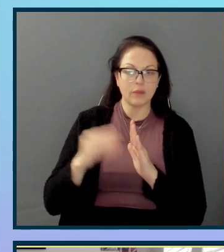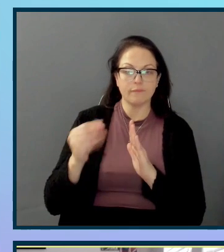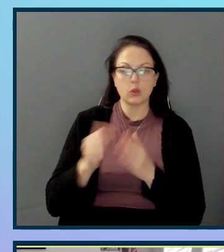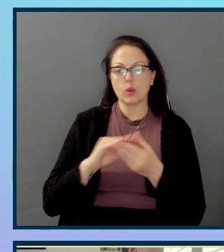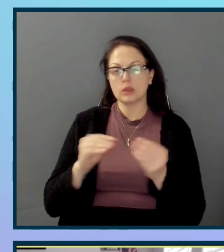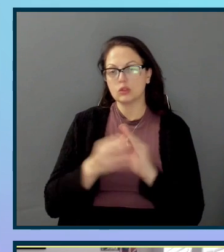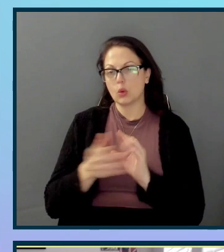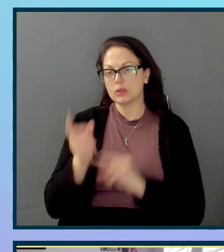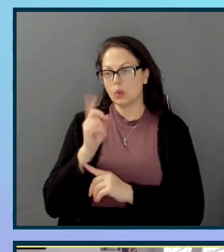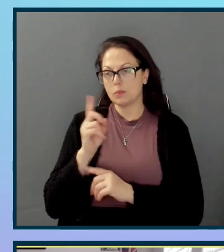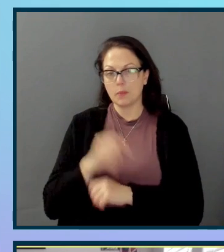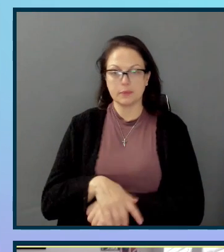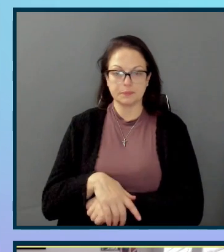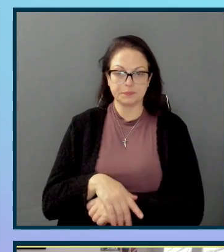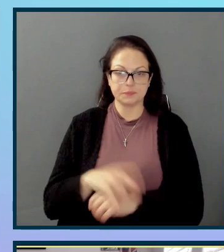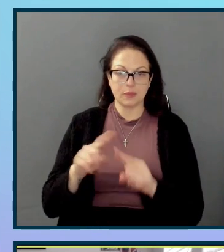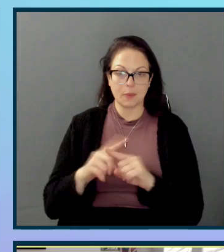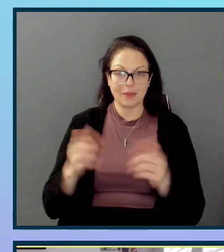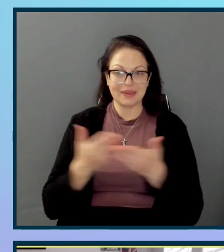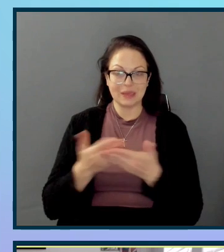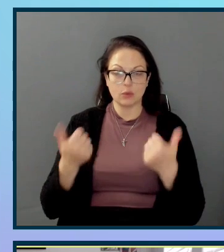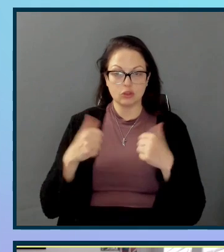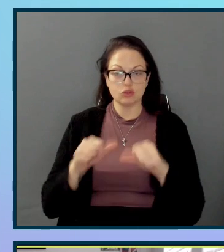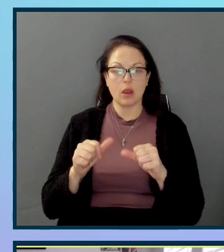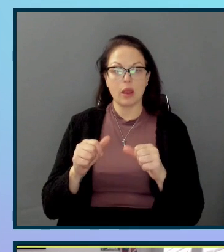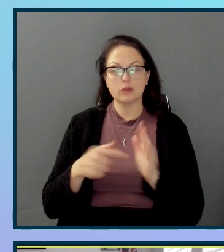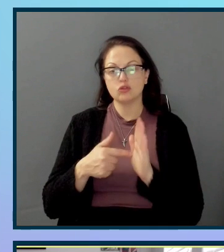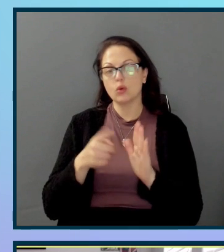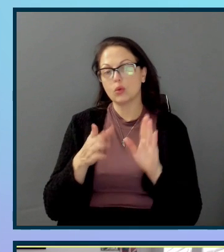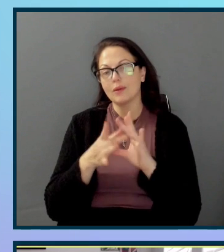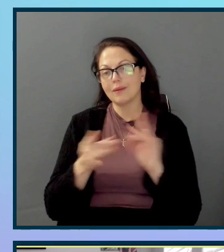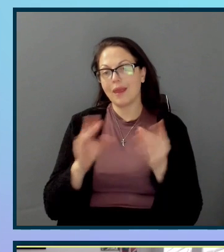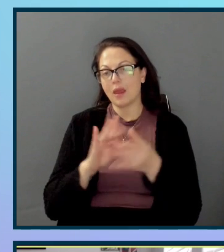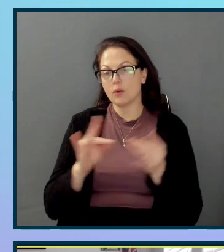But here, we're trying to give you narratives that will help explain some more complex barriers